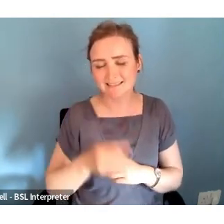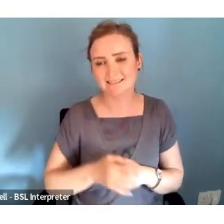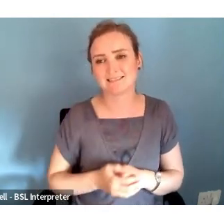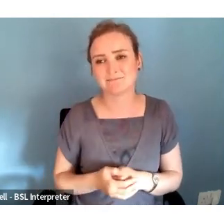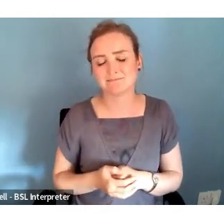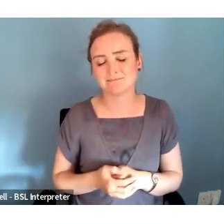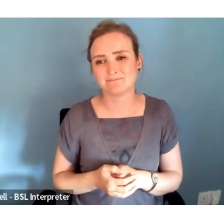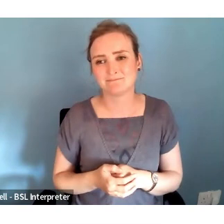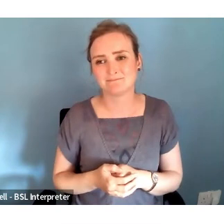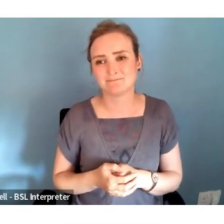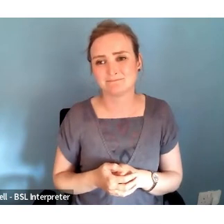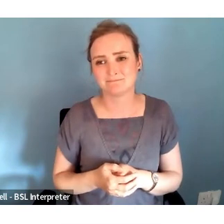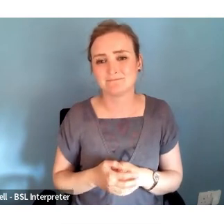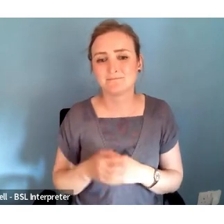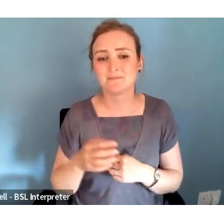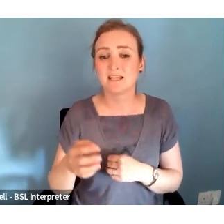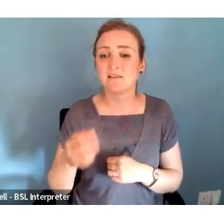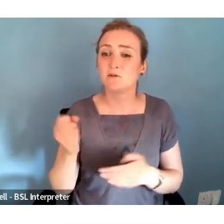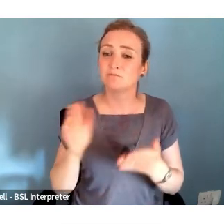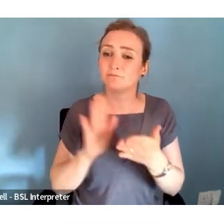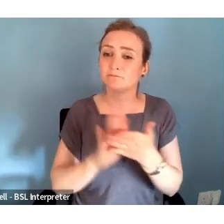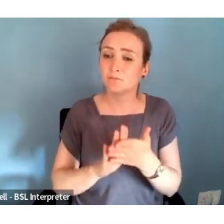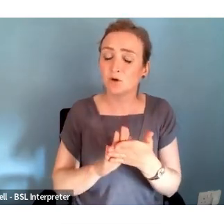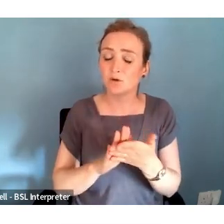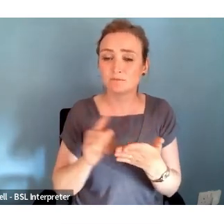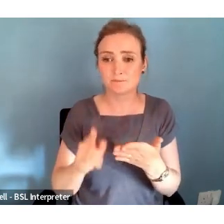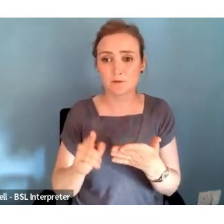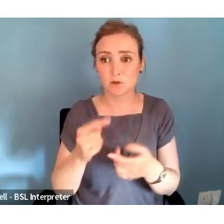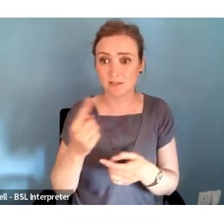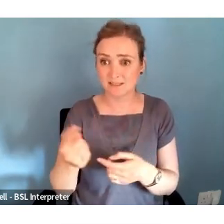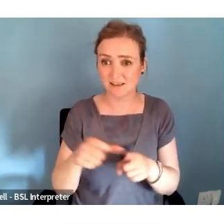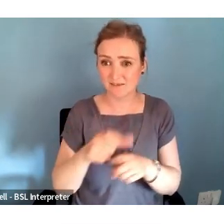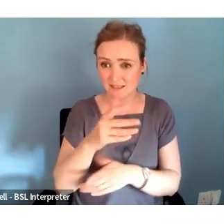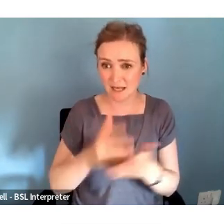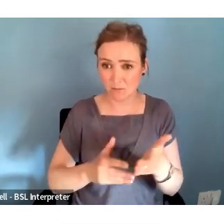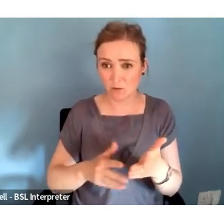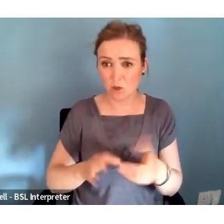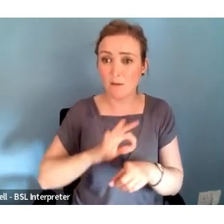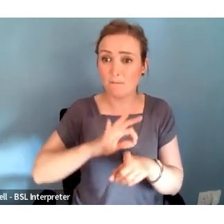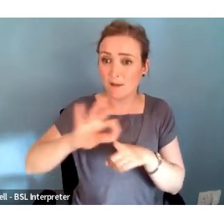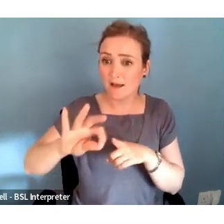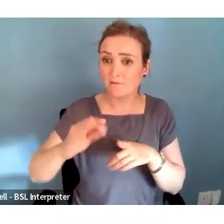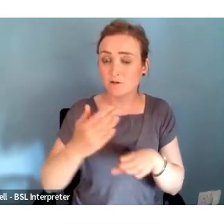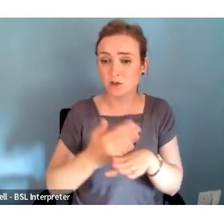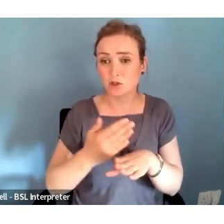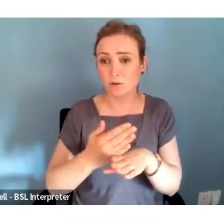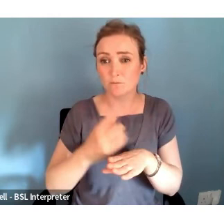If you are disabled and looking for dash to apply for one of our jobs, you can get support from Evenbreak